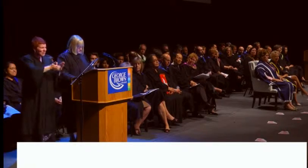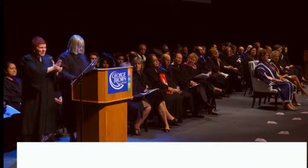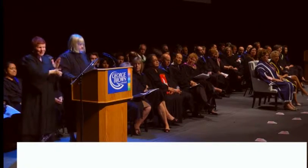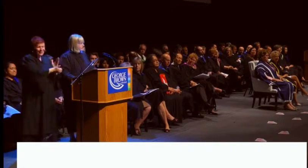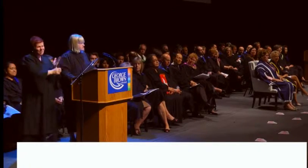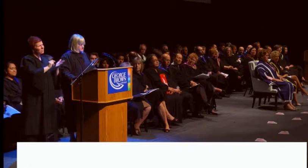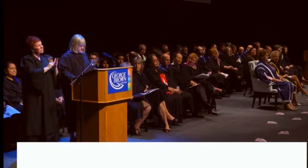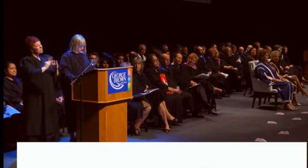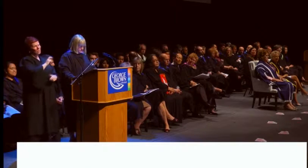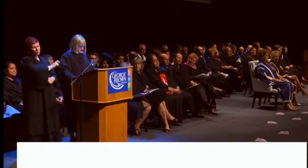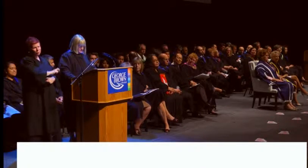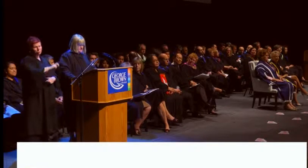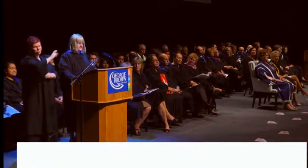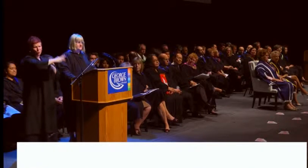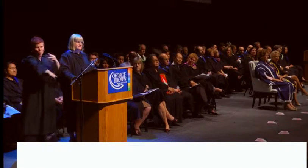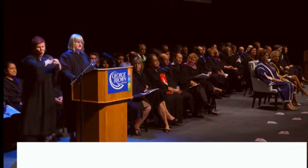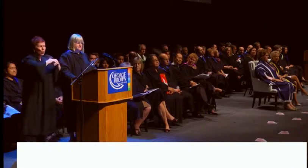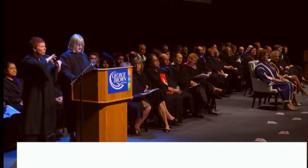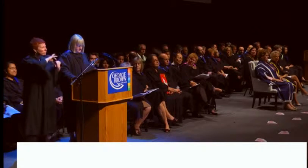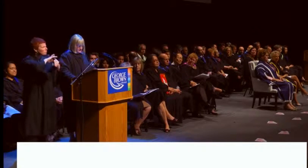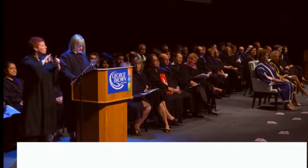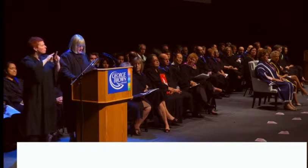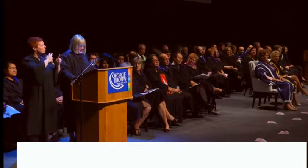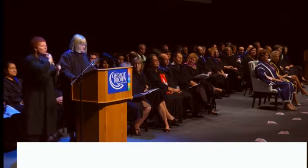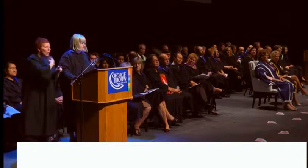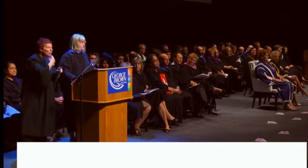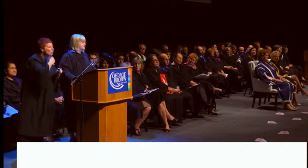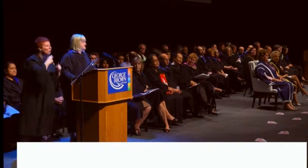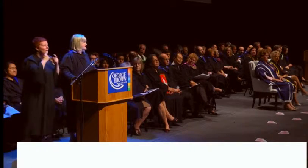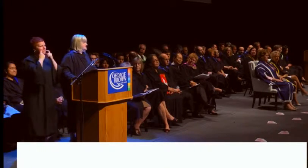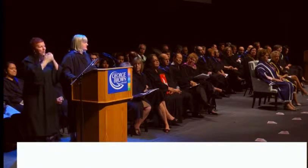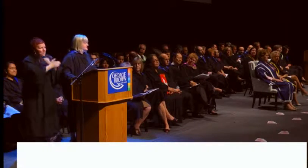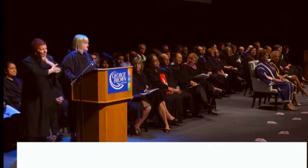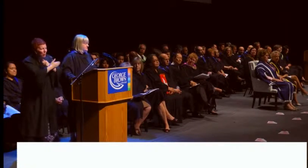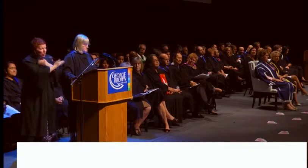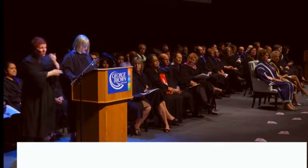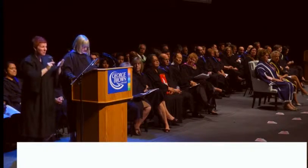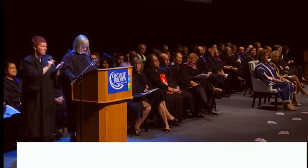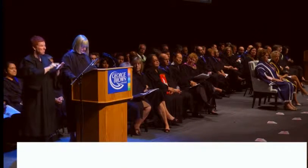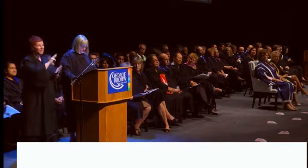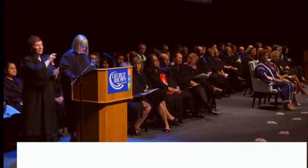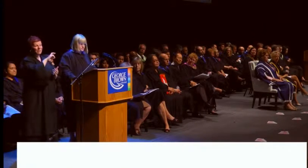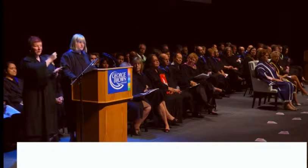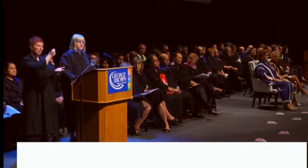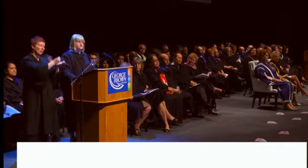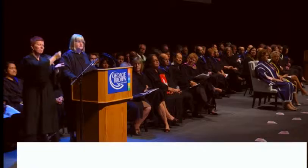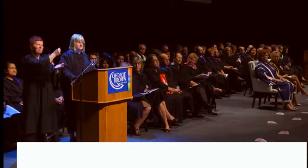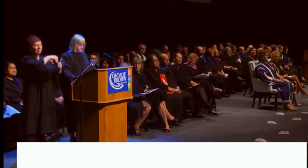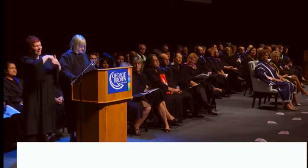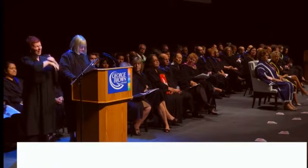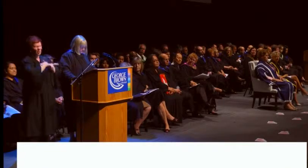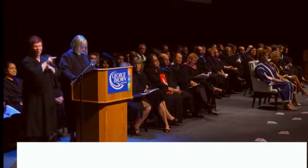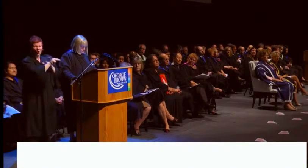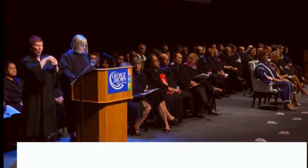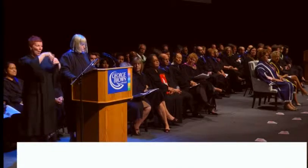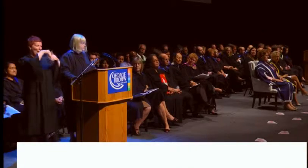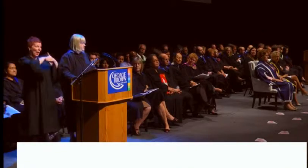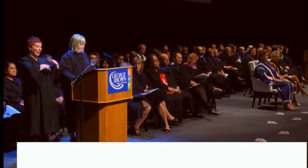OF THE FINEST RESTAURANTS AND DESTINATIONS. YOU DON'T NEED A VISA TO GET INTO THESE KITCHENS. JUST ROLL UP YOUR SLEEVES AND SHOW THEM YOUR BURN MARKS,